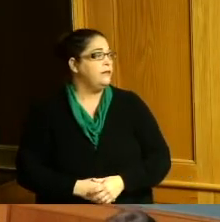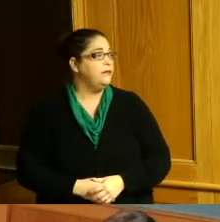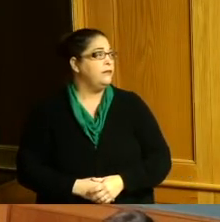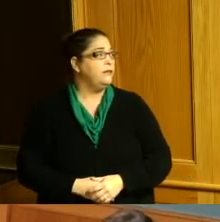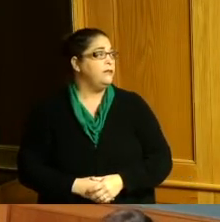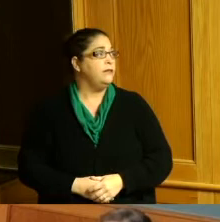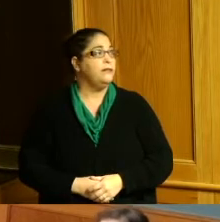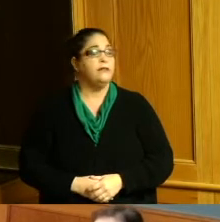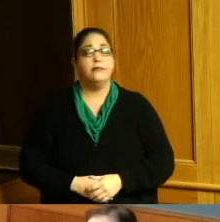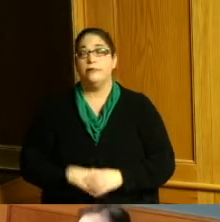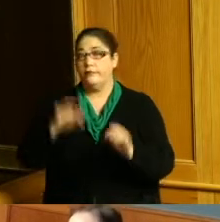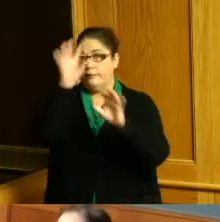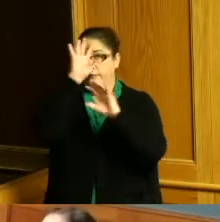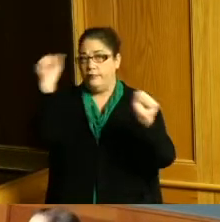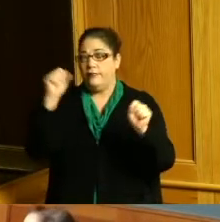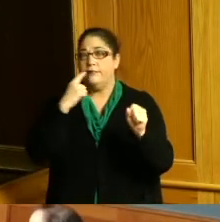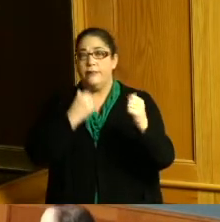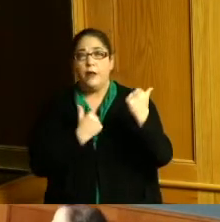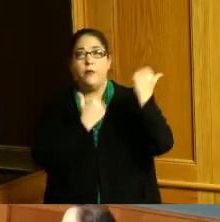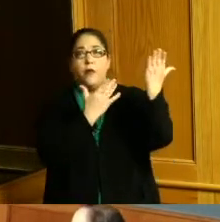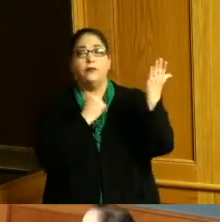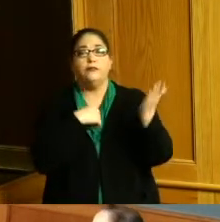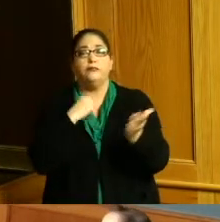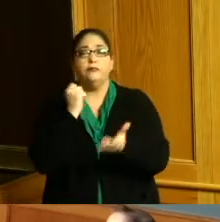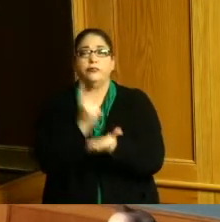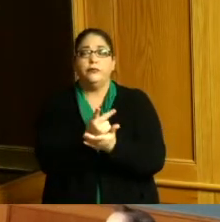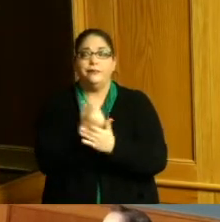and I'd like to make a motion to approve of the minutes of the previous session